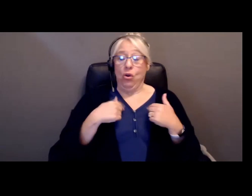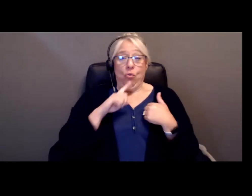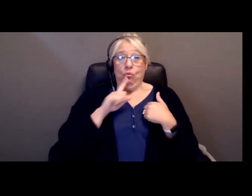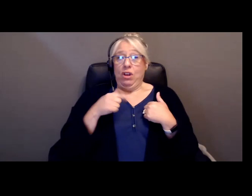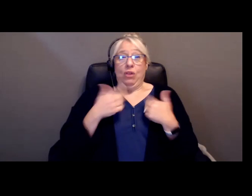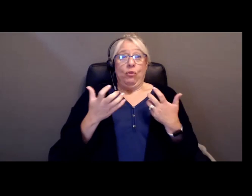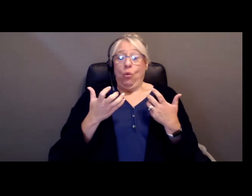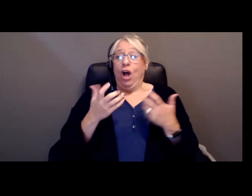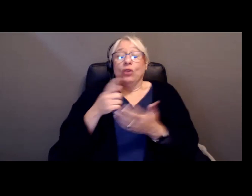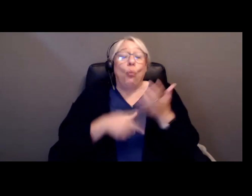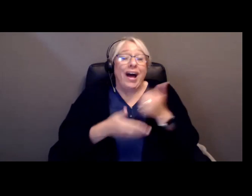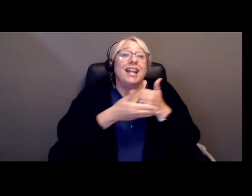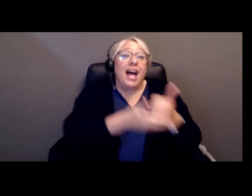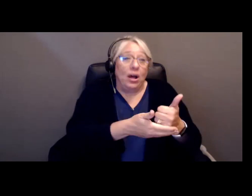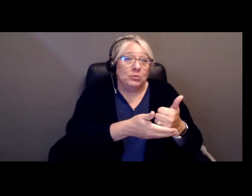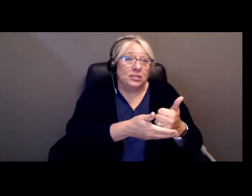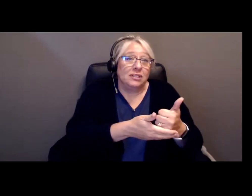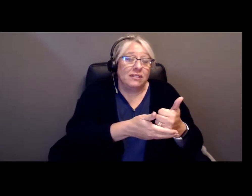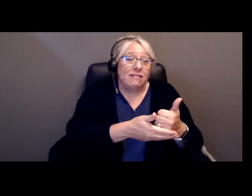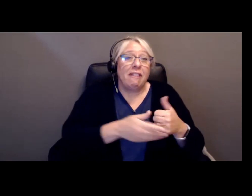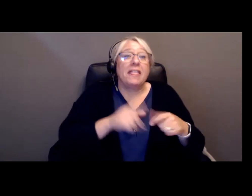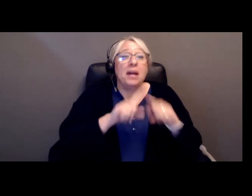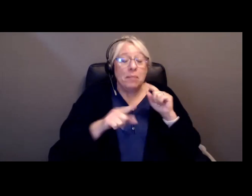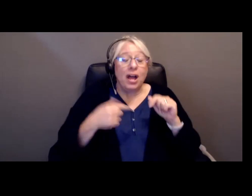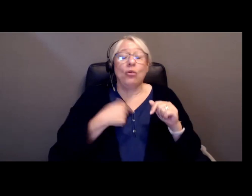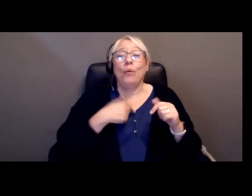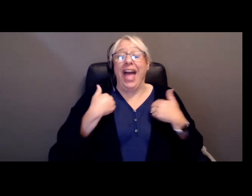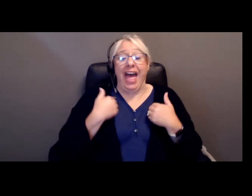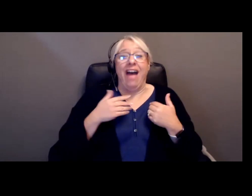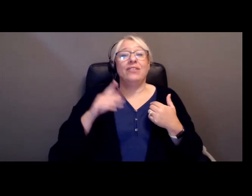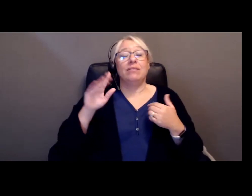helps. And the trouble is we're getting a biased version of that. So the better the science is,